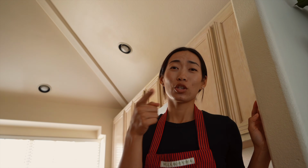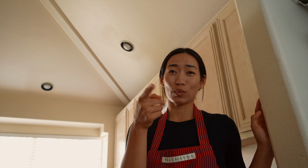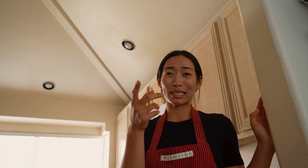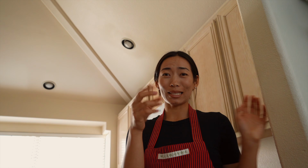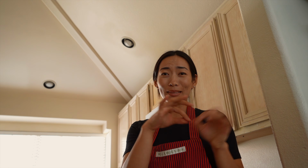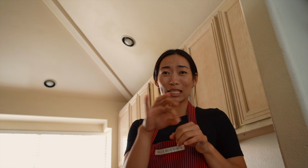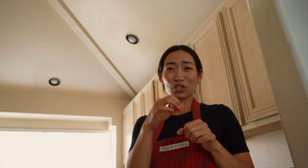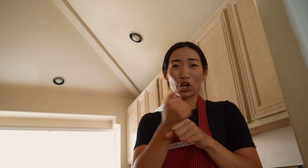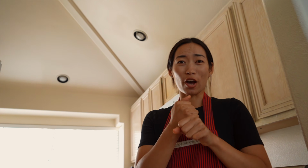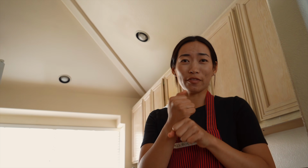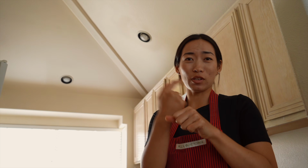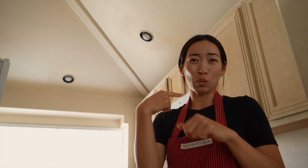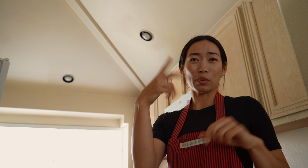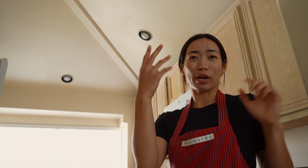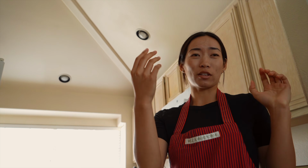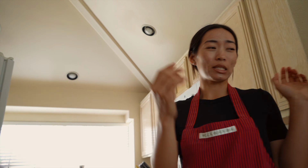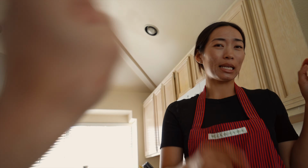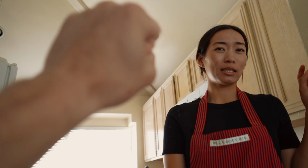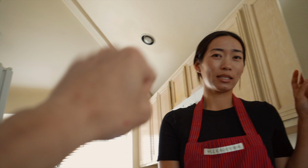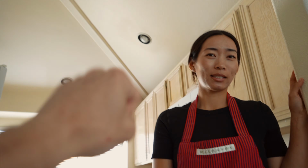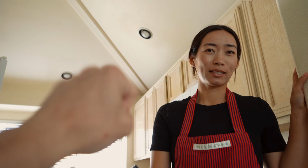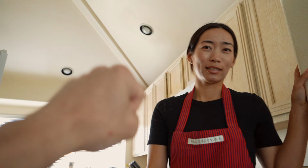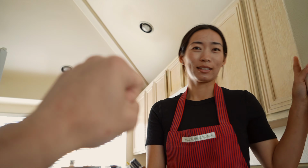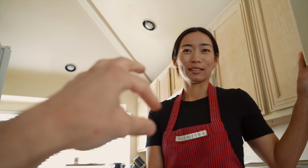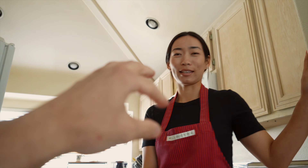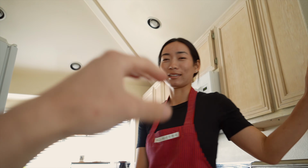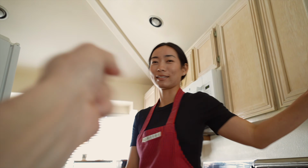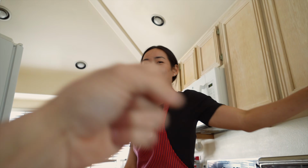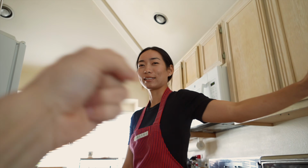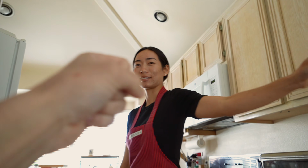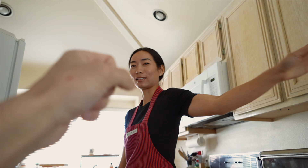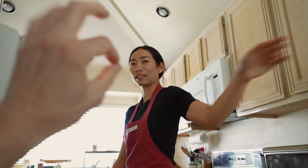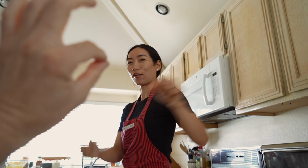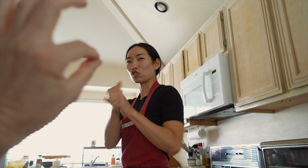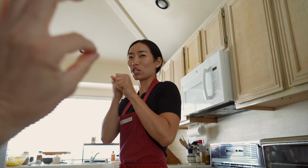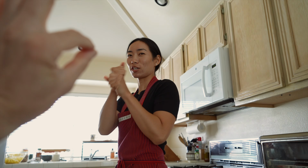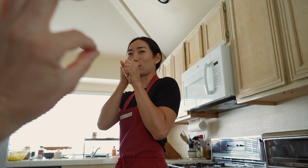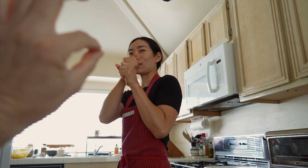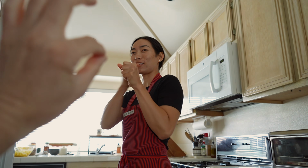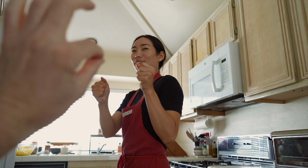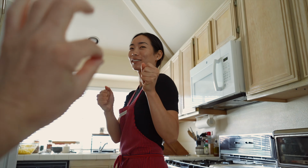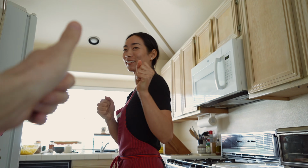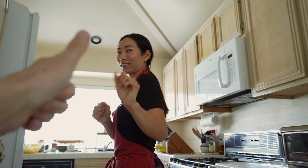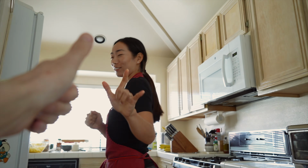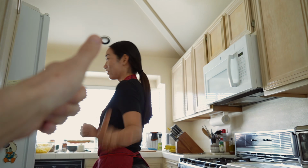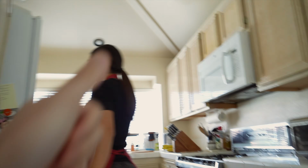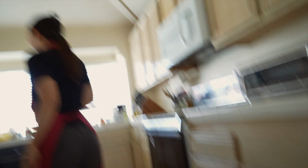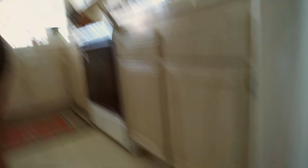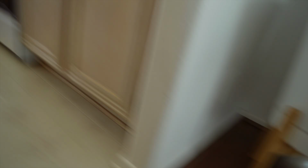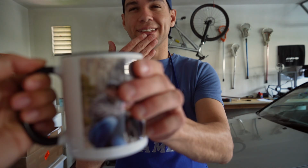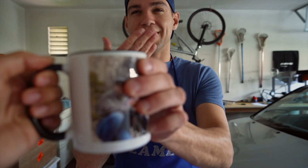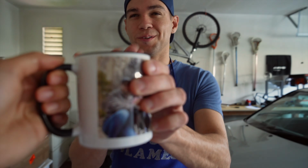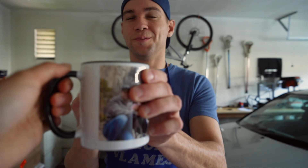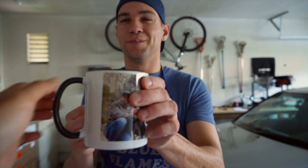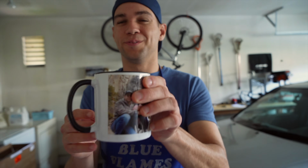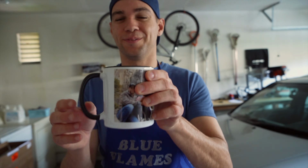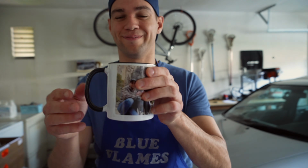E: want some tea or coffee for outside? R: yes yes um coffee would be good E: coffee love you thank you!